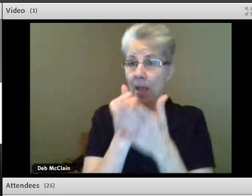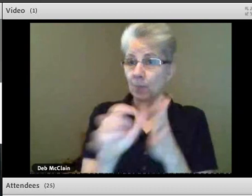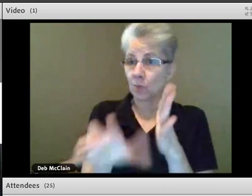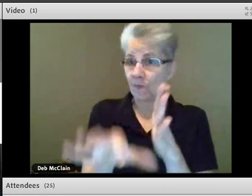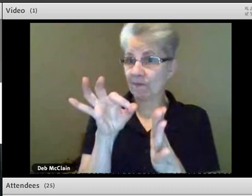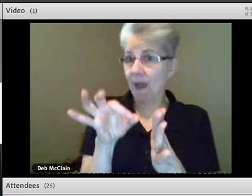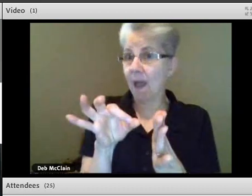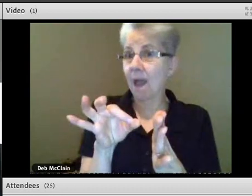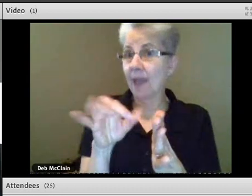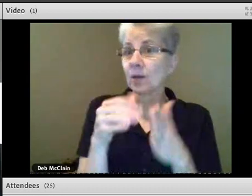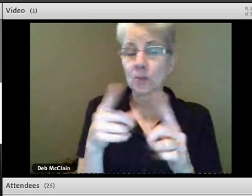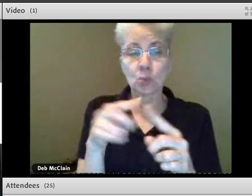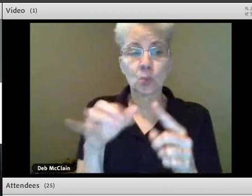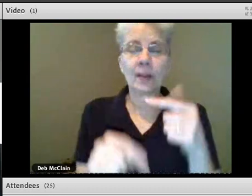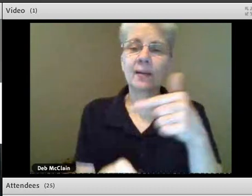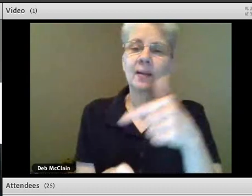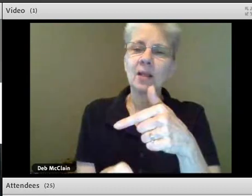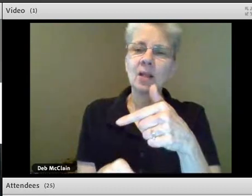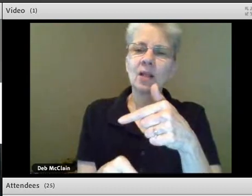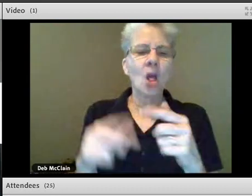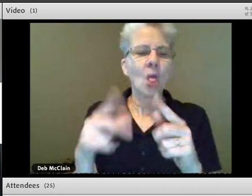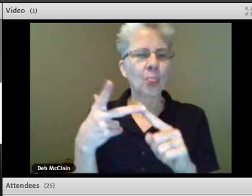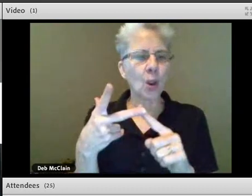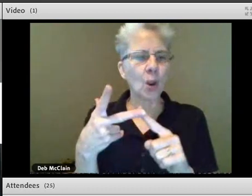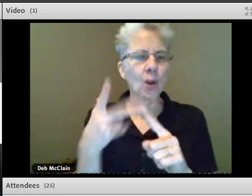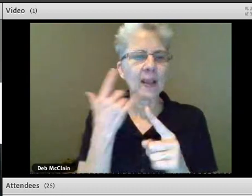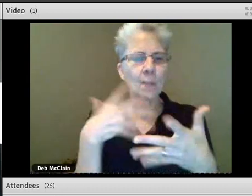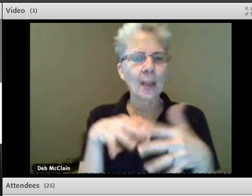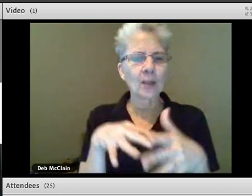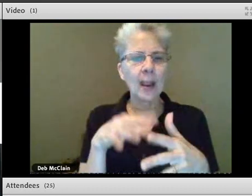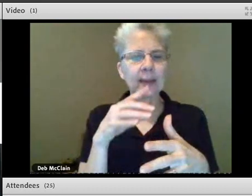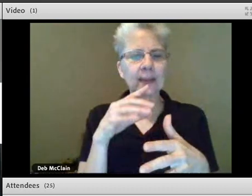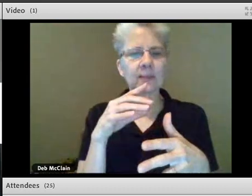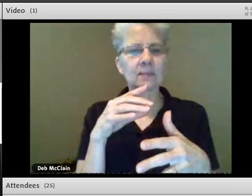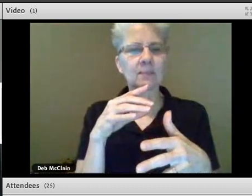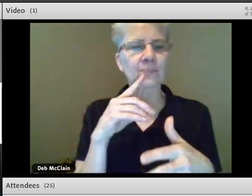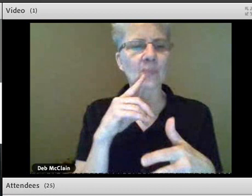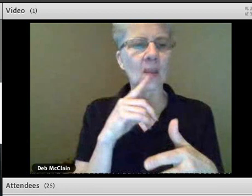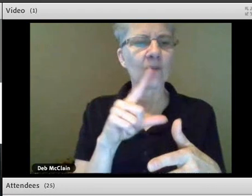if you need, and then a project plan if you're migrating from one LMS to another.